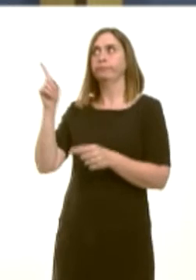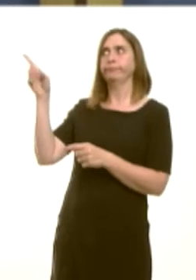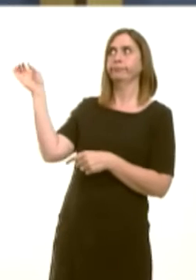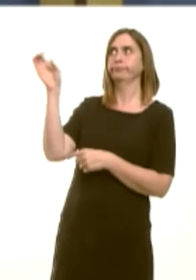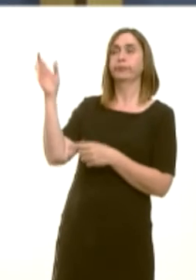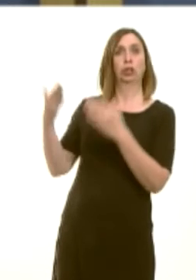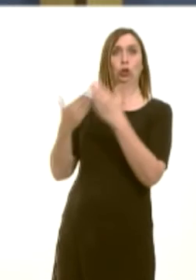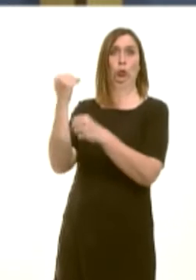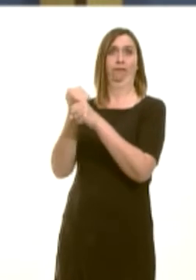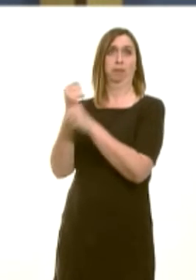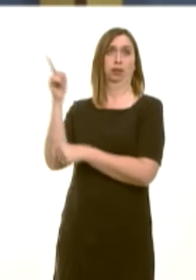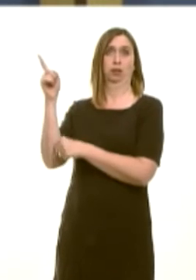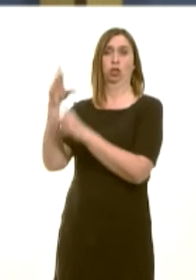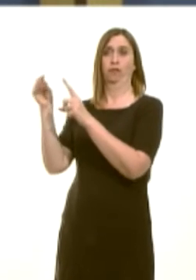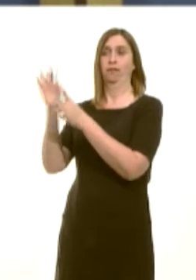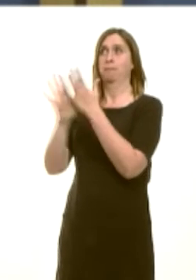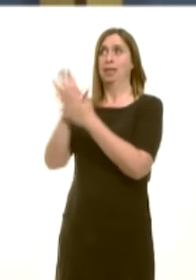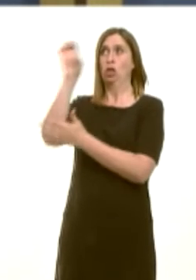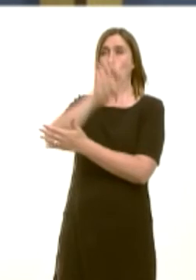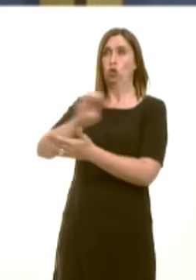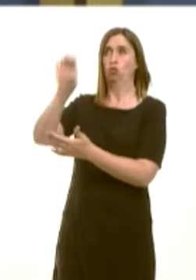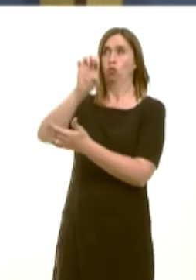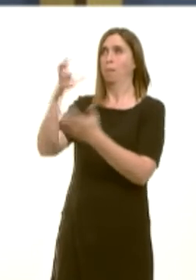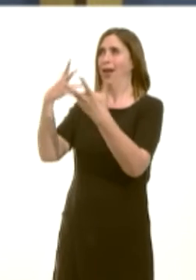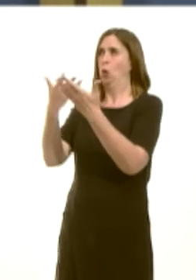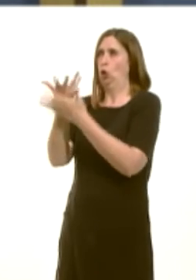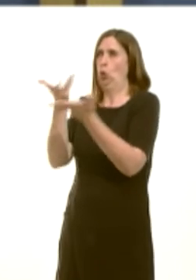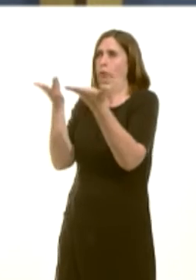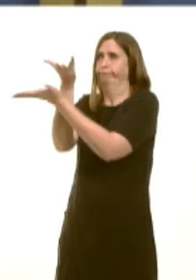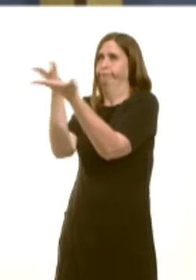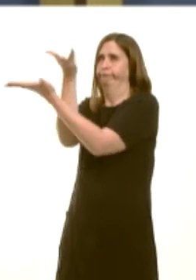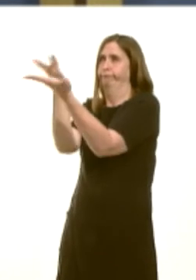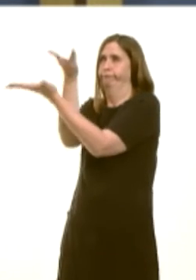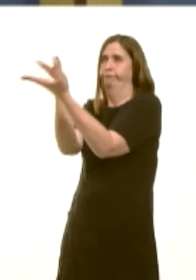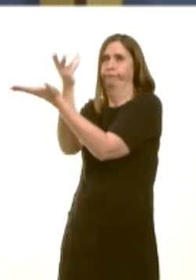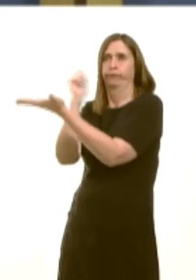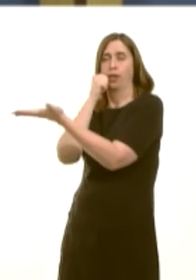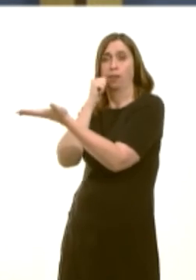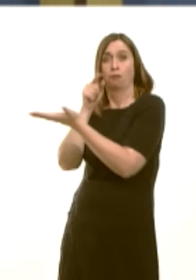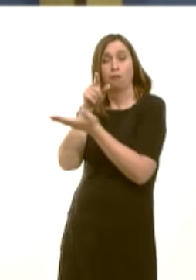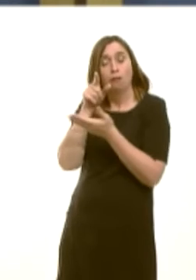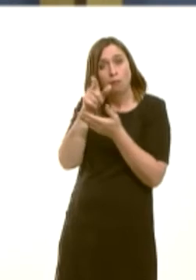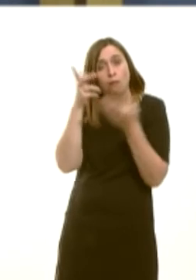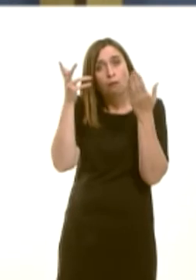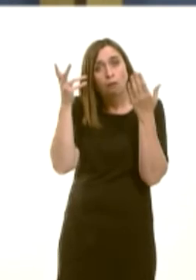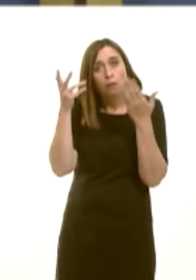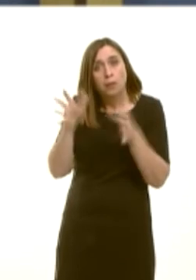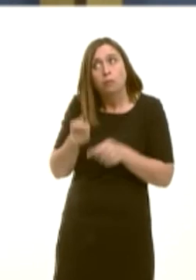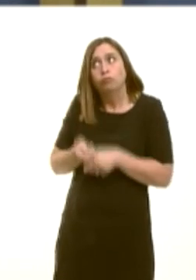of priorities in Europe as well and a new set of negotiations that are taking place. Have you had an opportunity already, First Minister, to raise this issue with that new